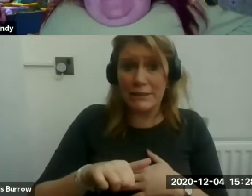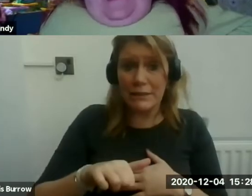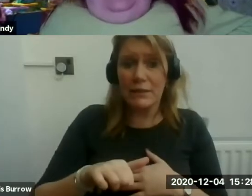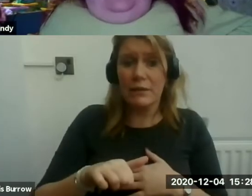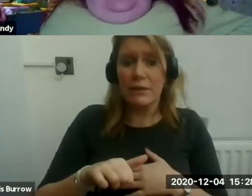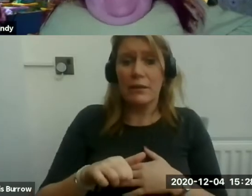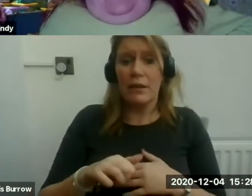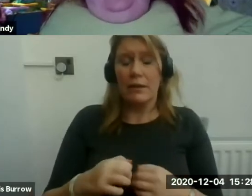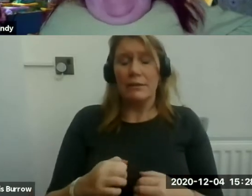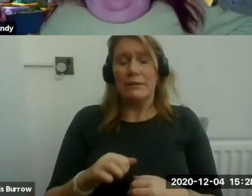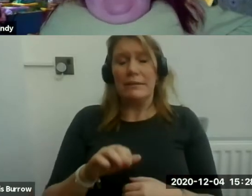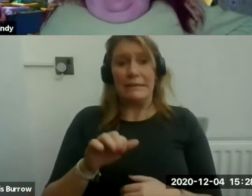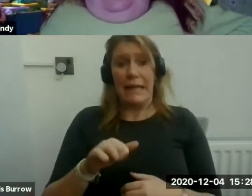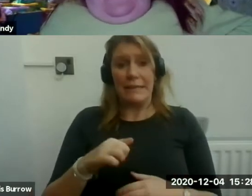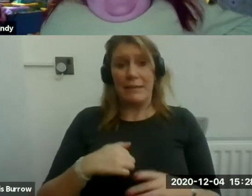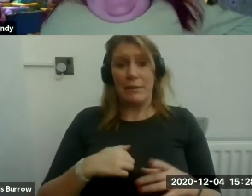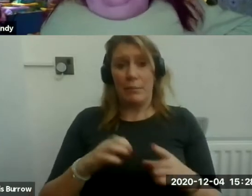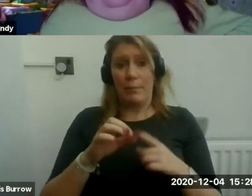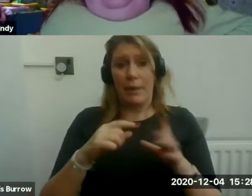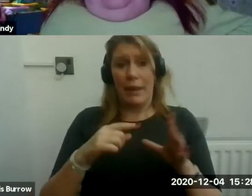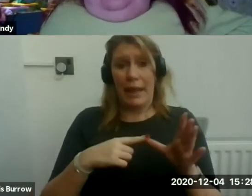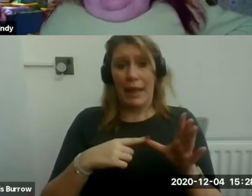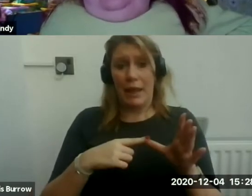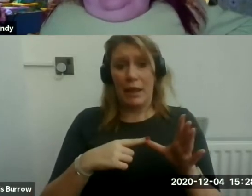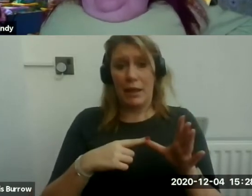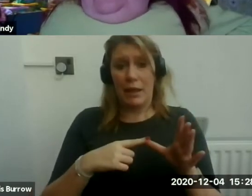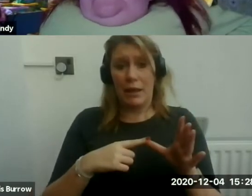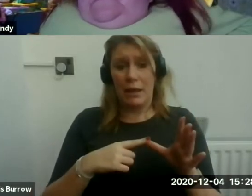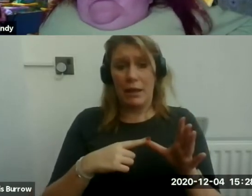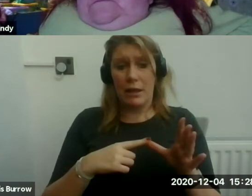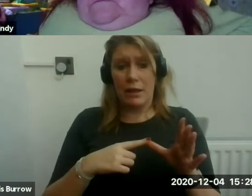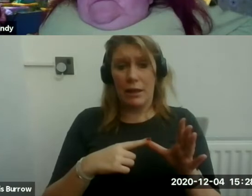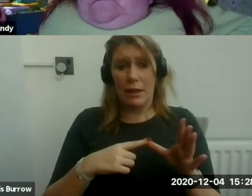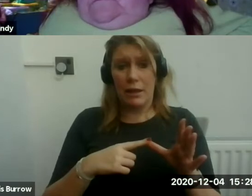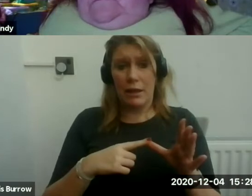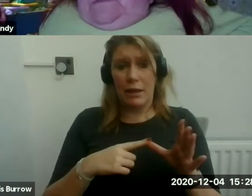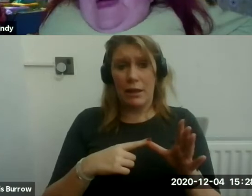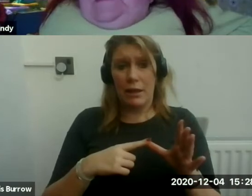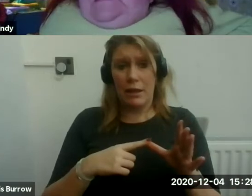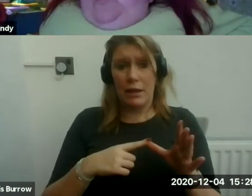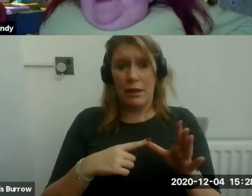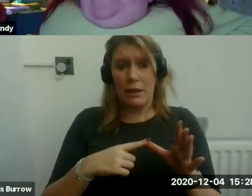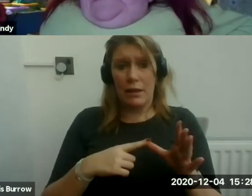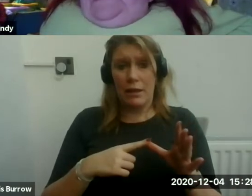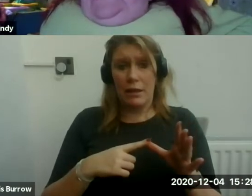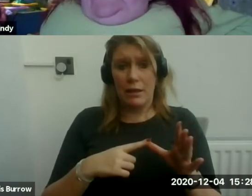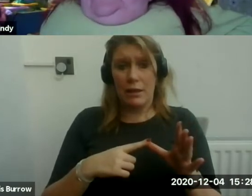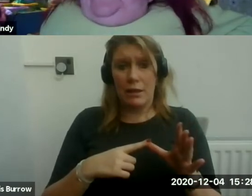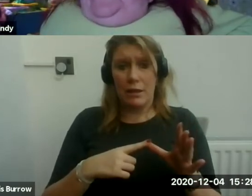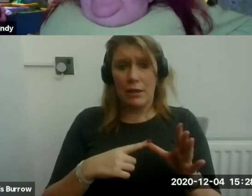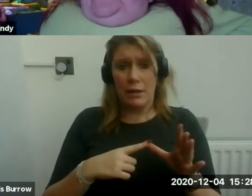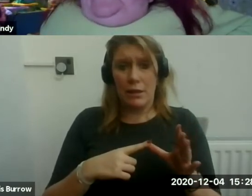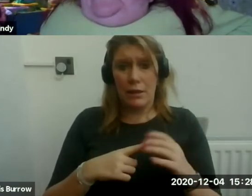Yes, my PA used my iPhone. Yes, sorry.